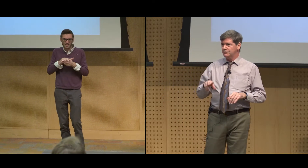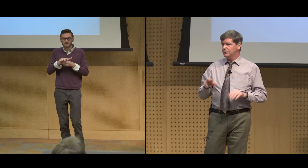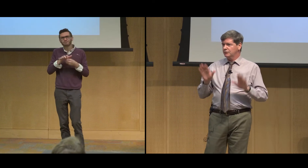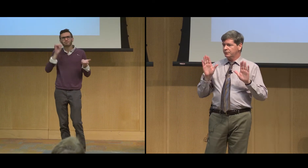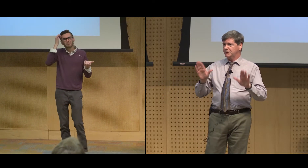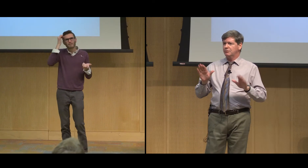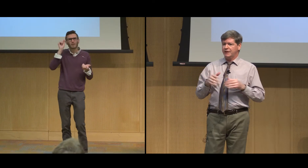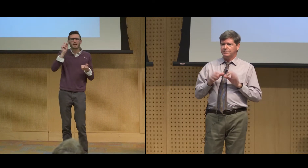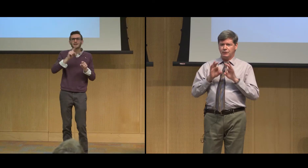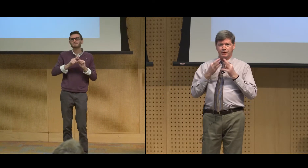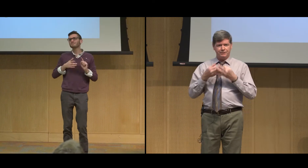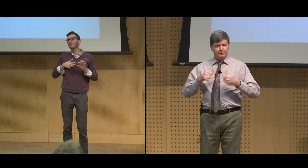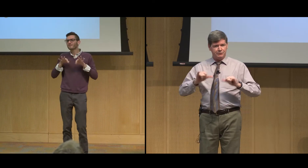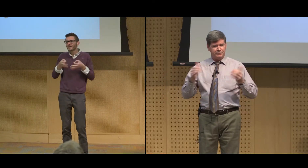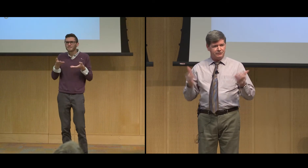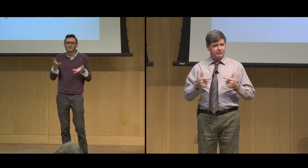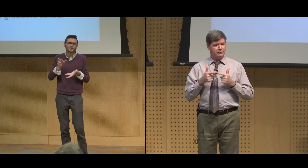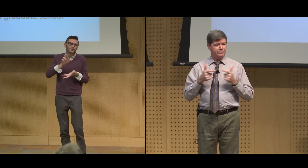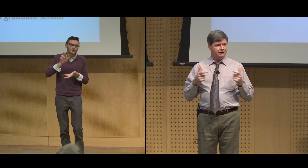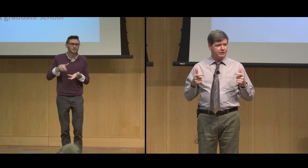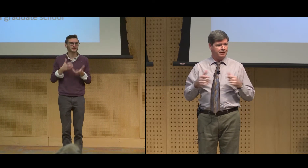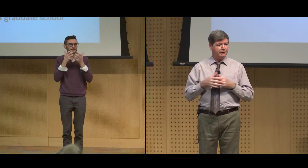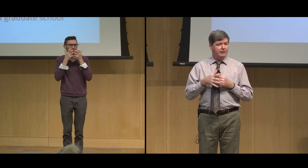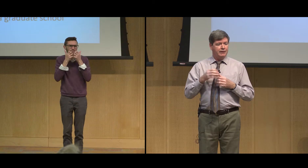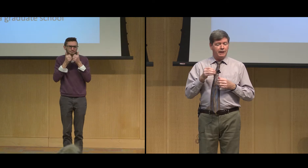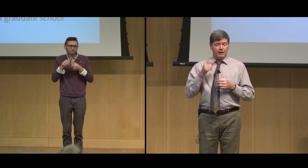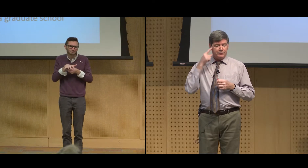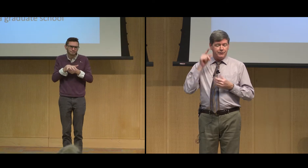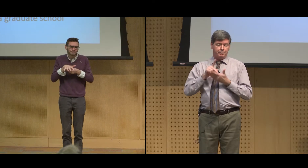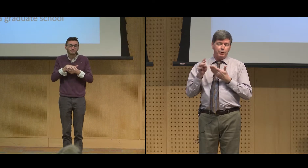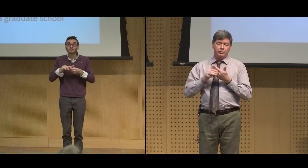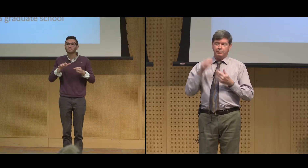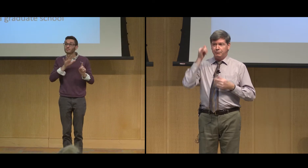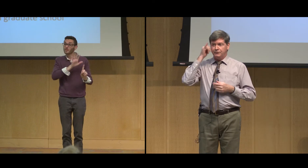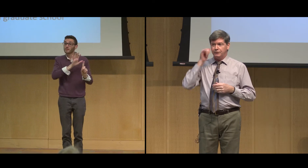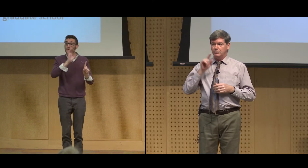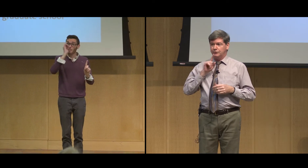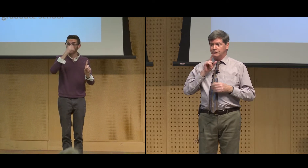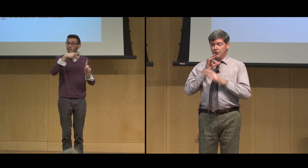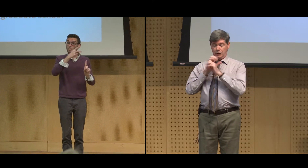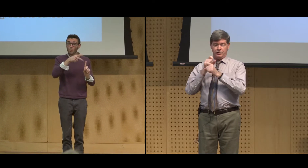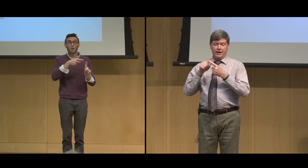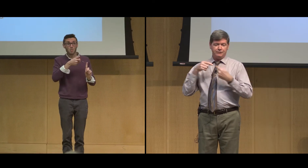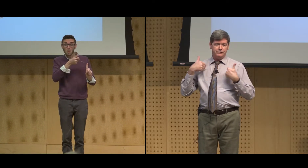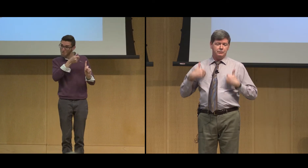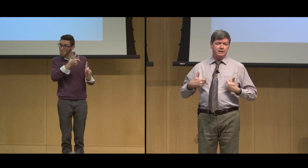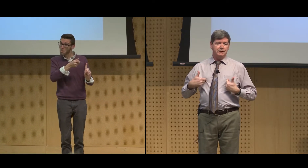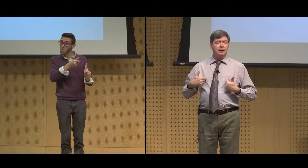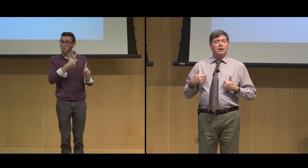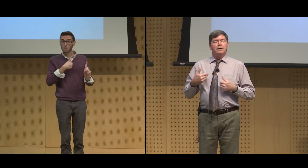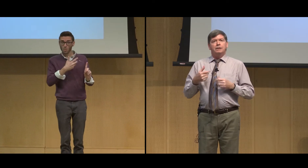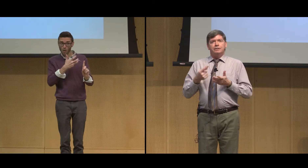would be great. You know, my family was still here, et cetera. And I thought the program in Buffalo was attractive to me.